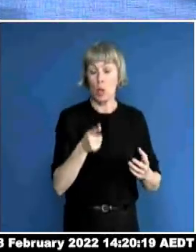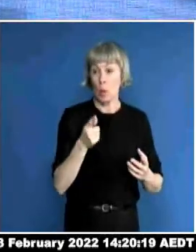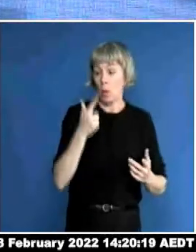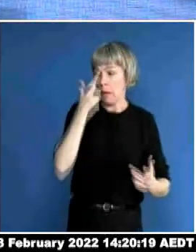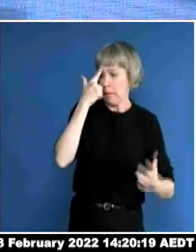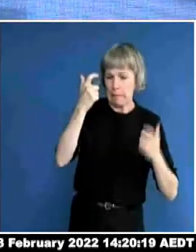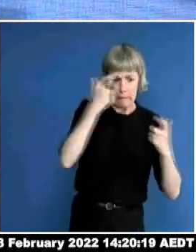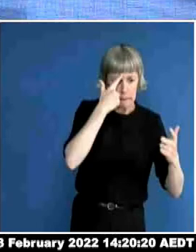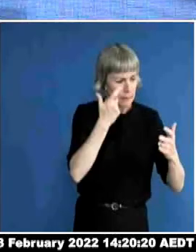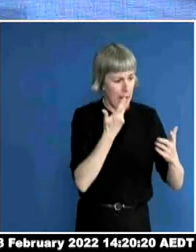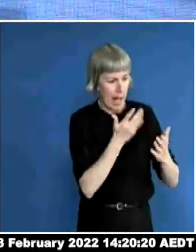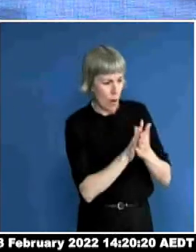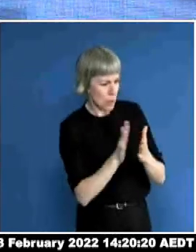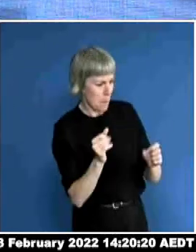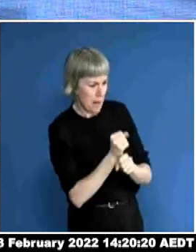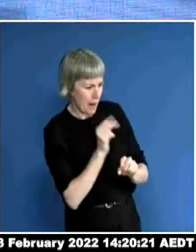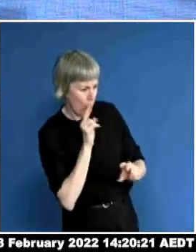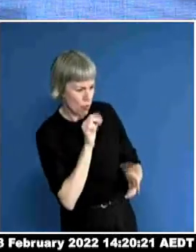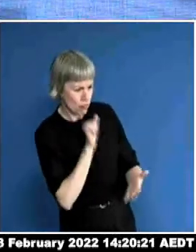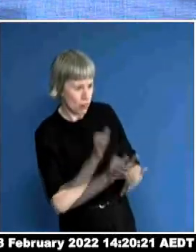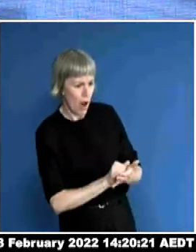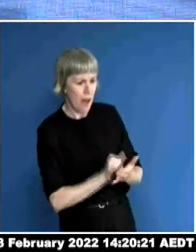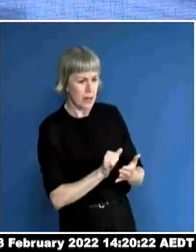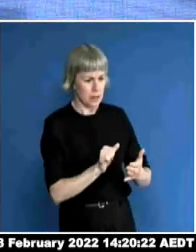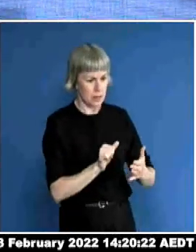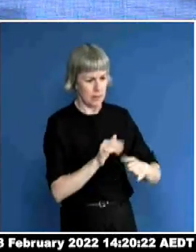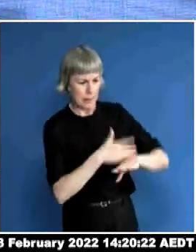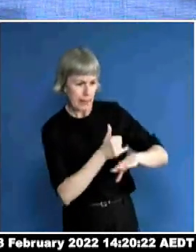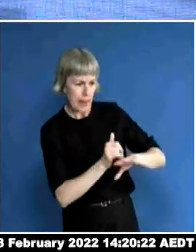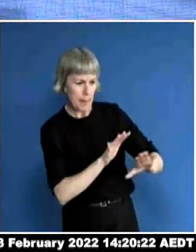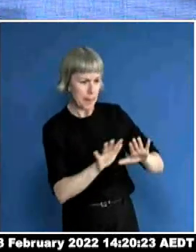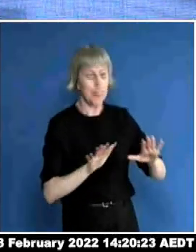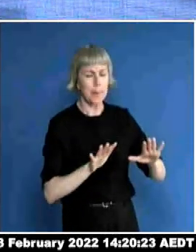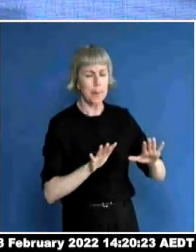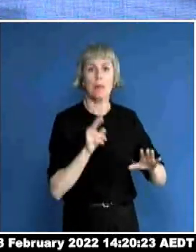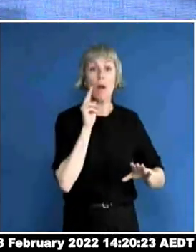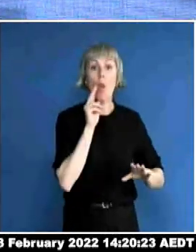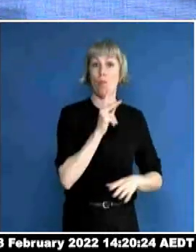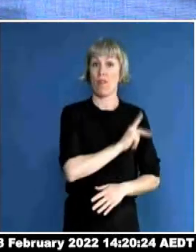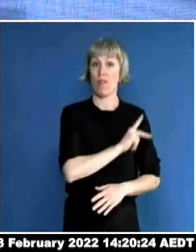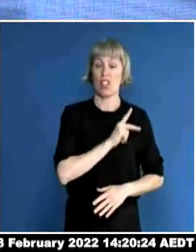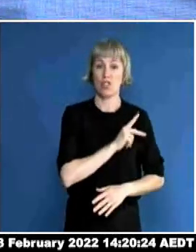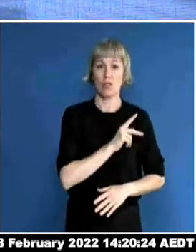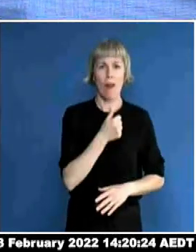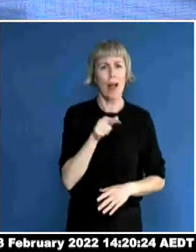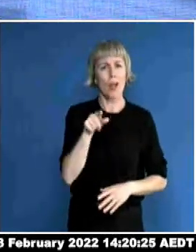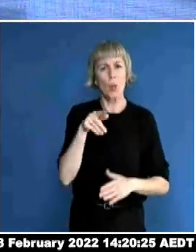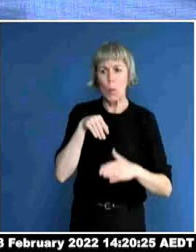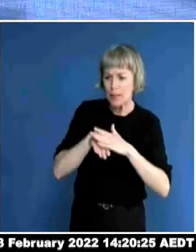of coffee counter as possible. Is it right, you went into the shed and you found things in the shed?